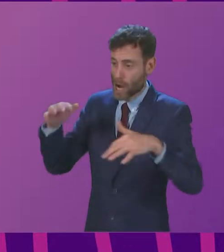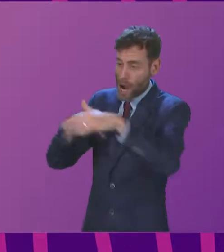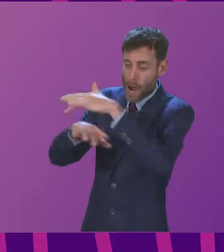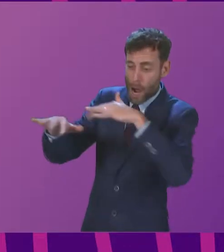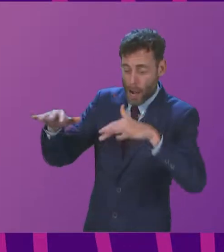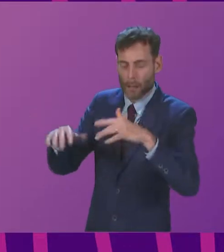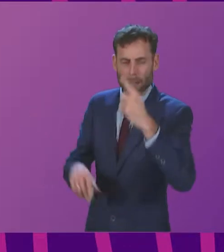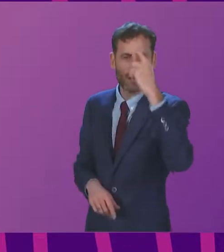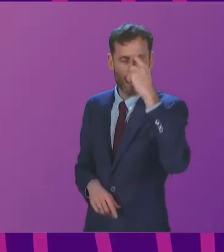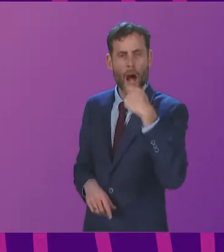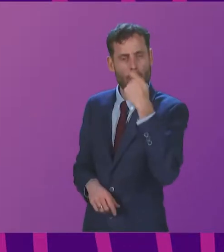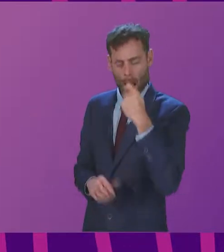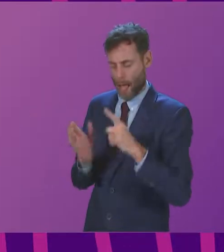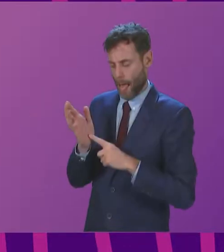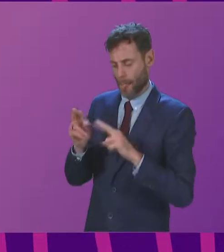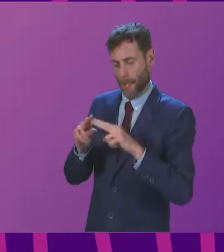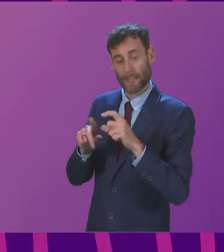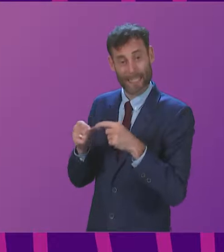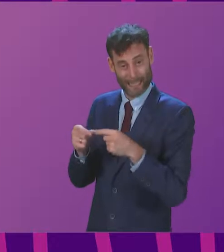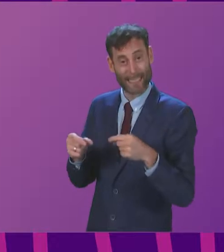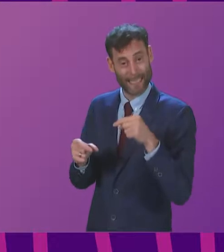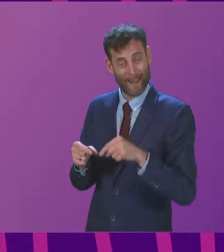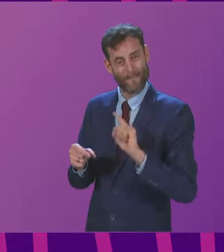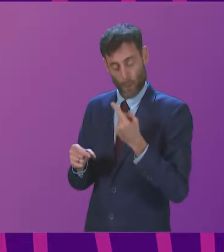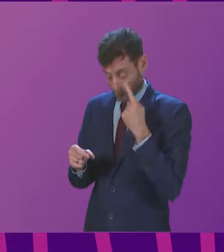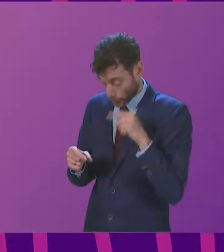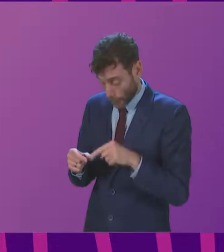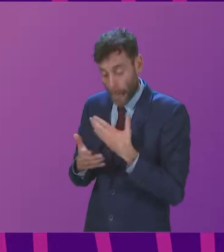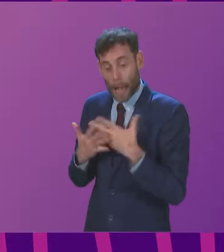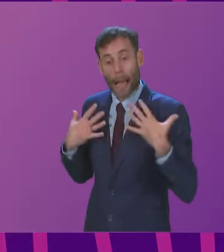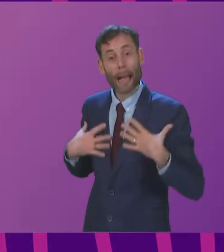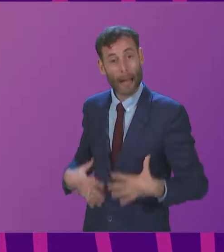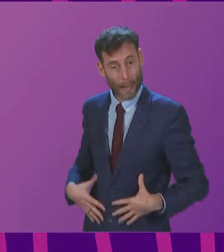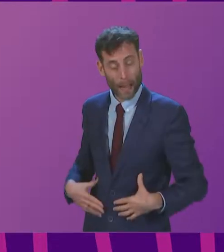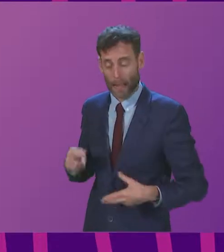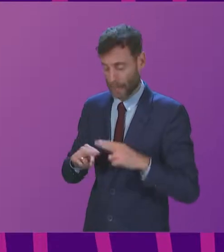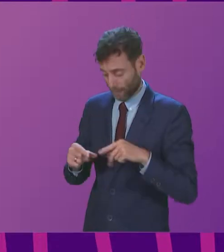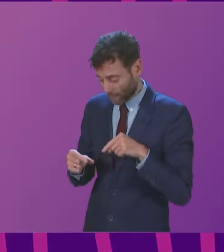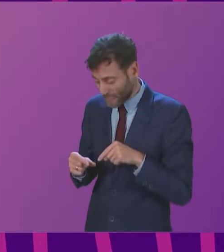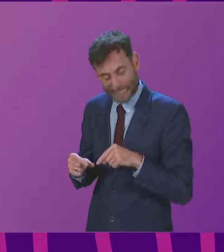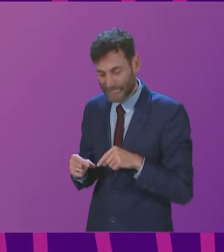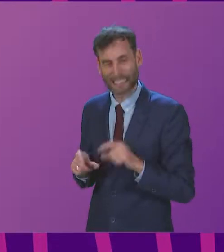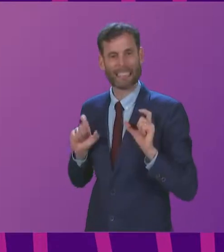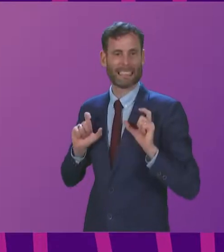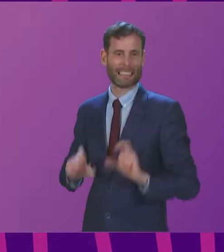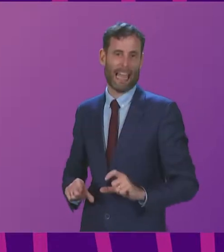please take a lateral flow device test before you go, and if the result is positive, do not go. Instead, get a polymerase chain reaction—PCR—test